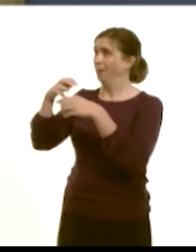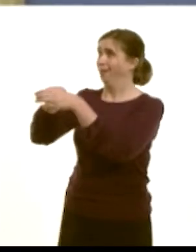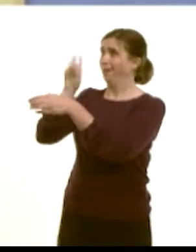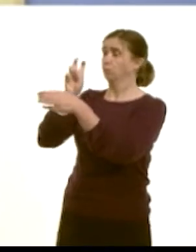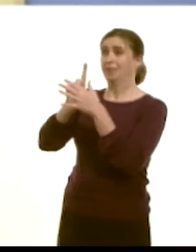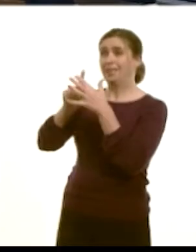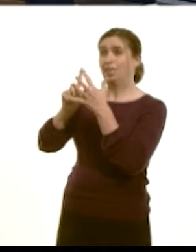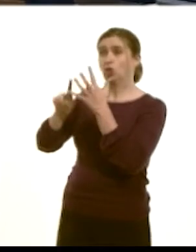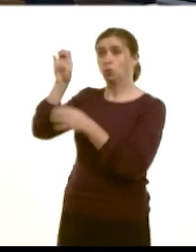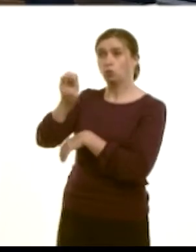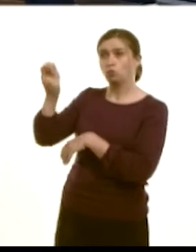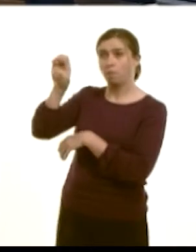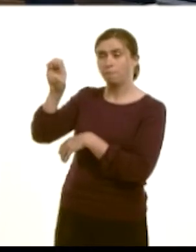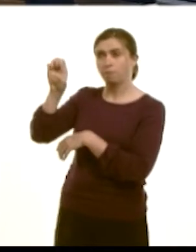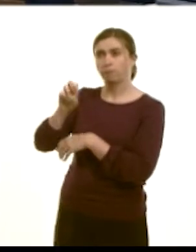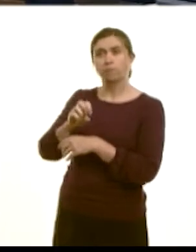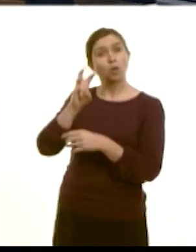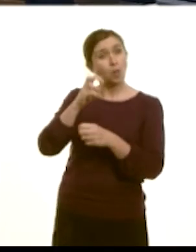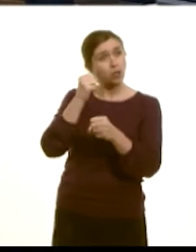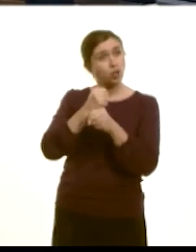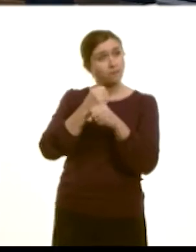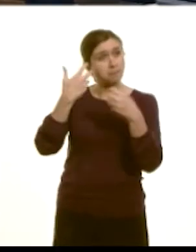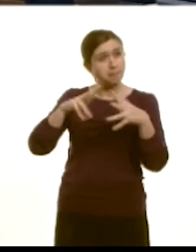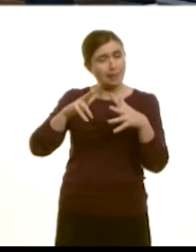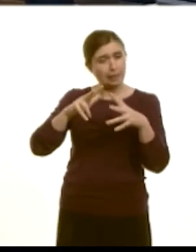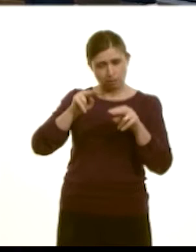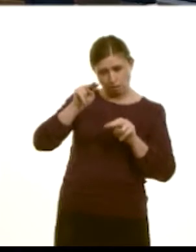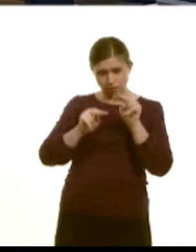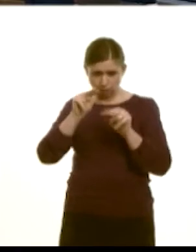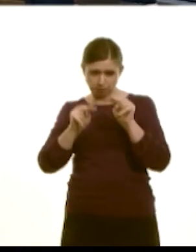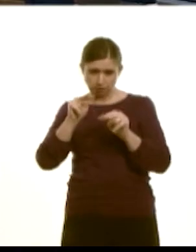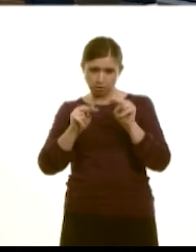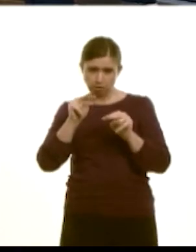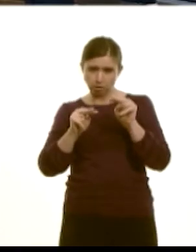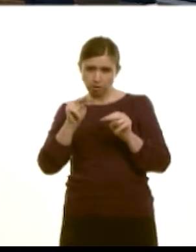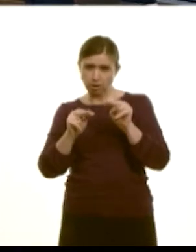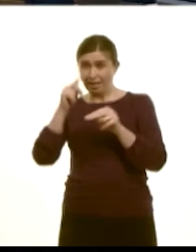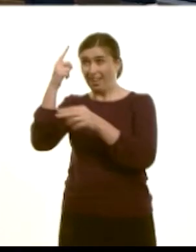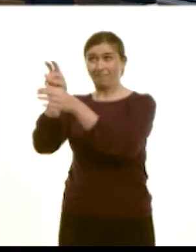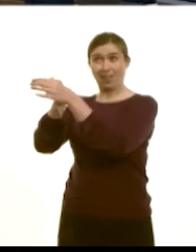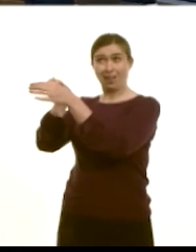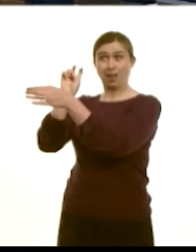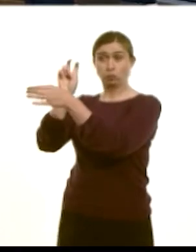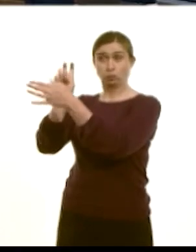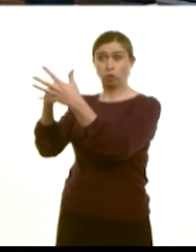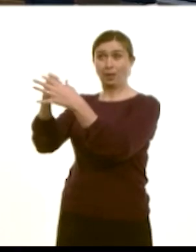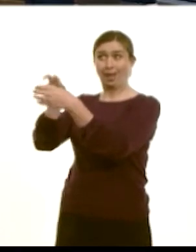Has the Welsh Government undertaken an assessment of the impact on Wales of a UK withdrawal from the European Union?